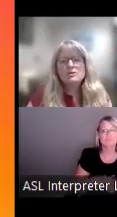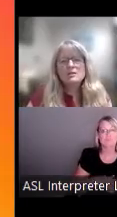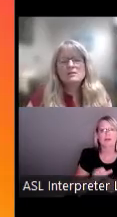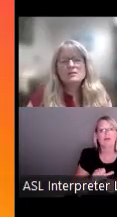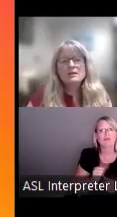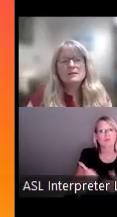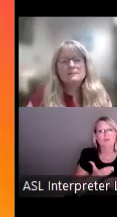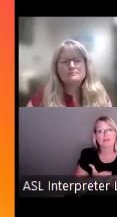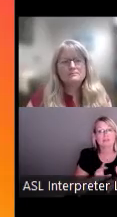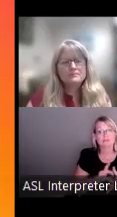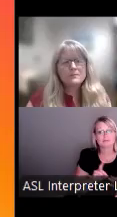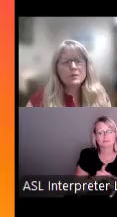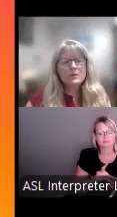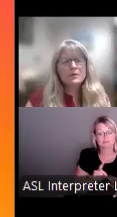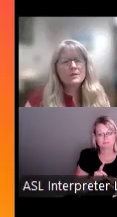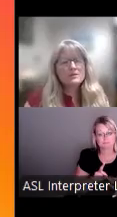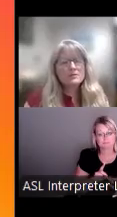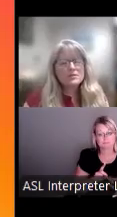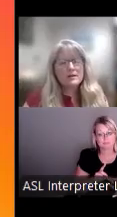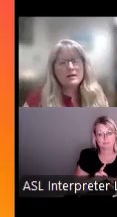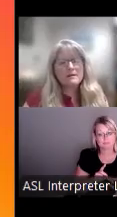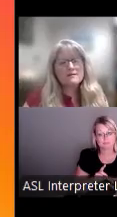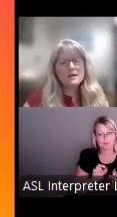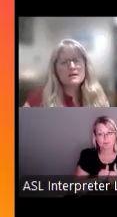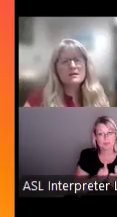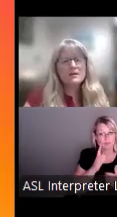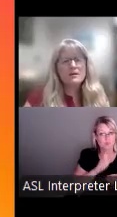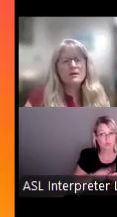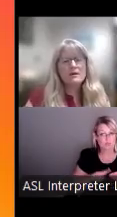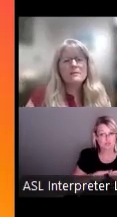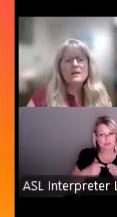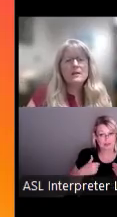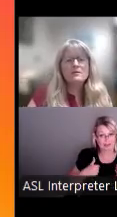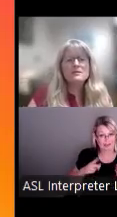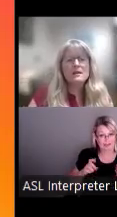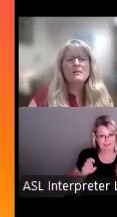too, is with the research that I've done, there they would say